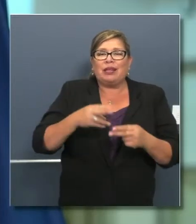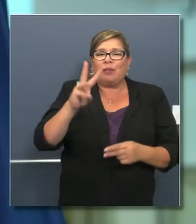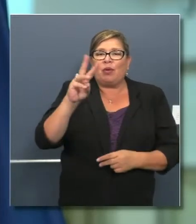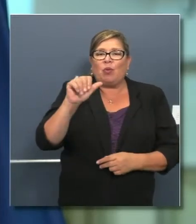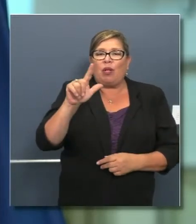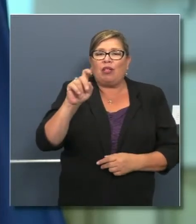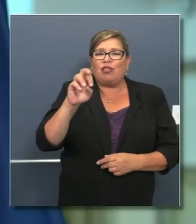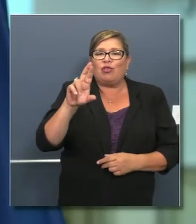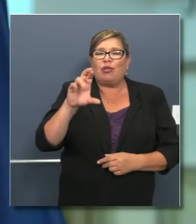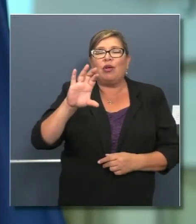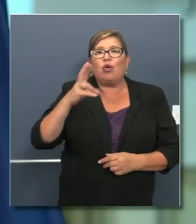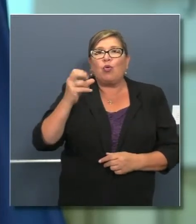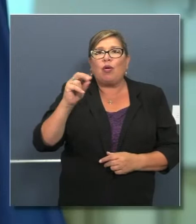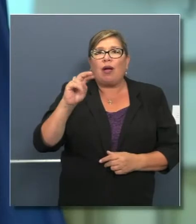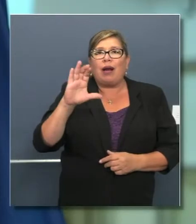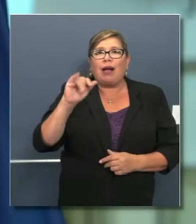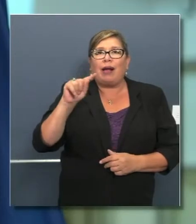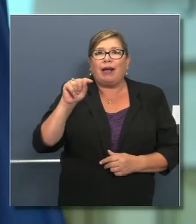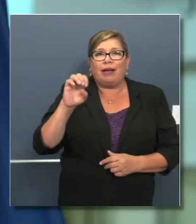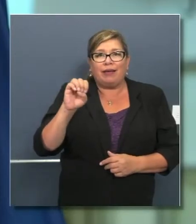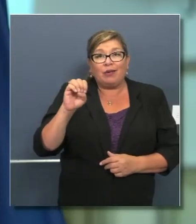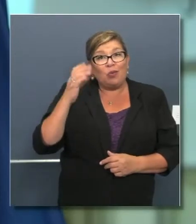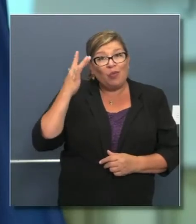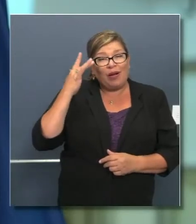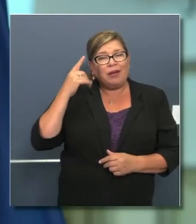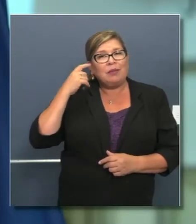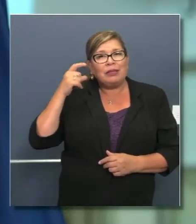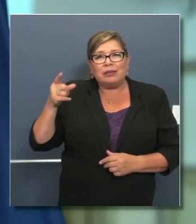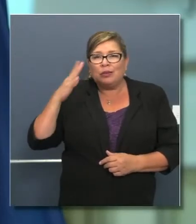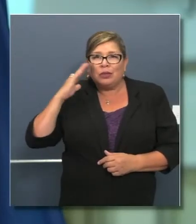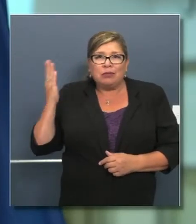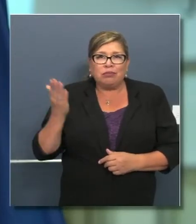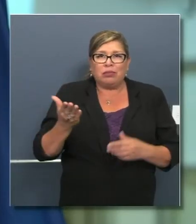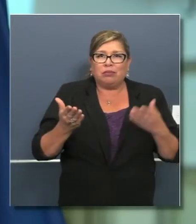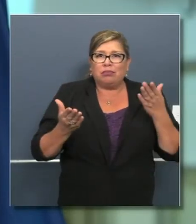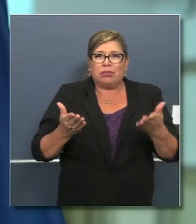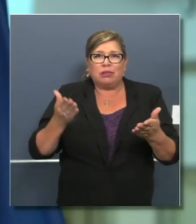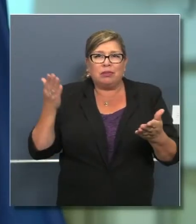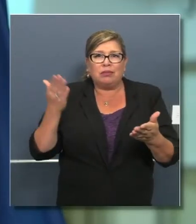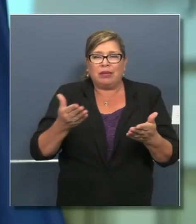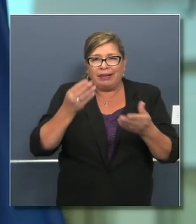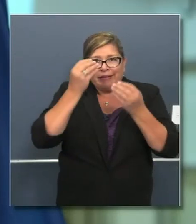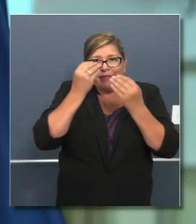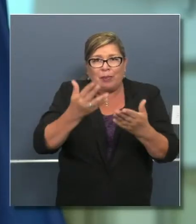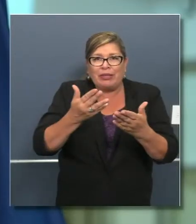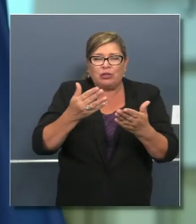adjudicating the veracity the facts presented but at least sharing those same sets of facts